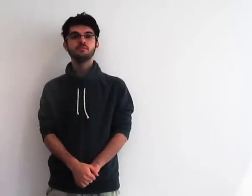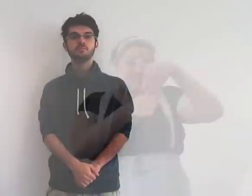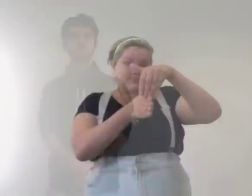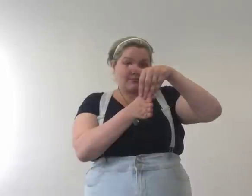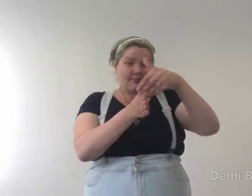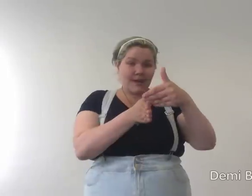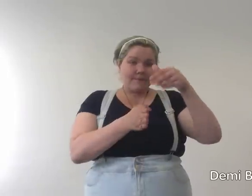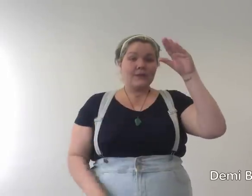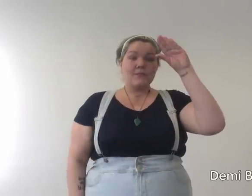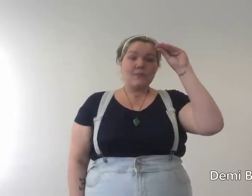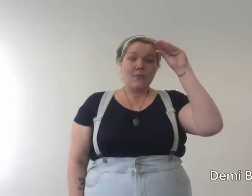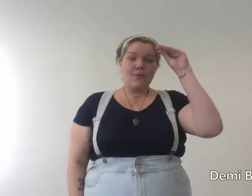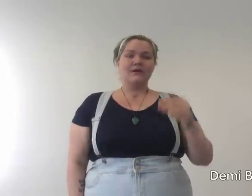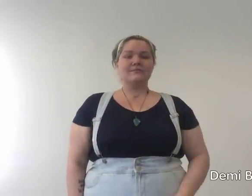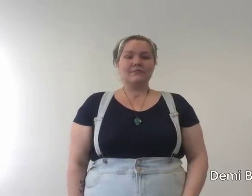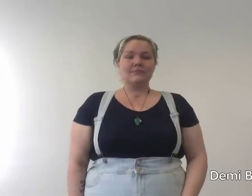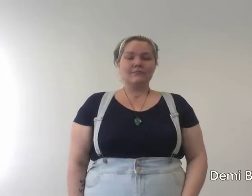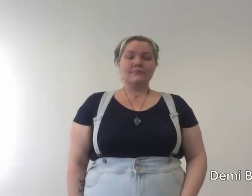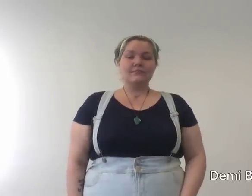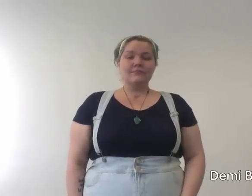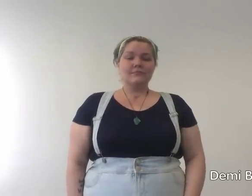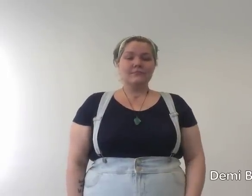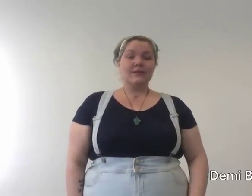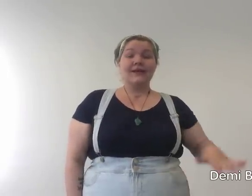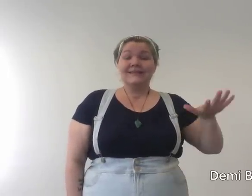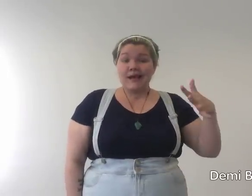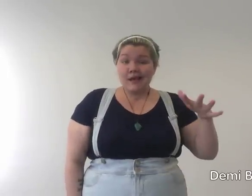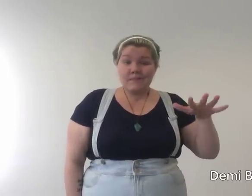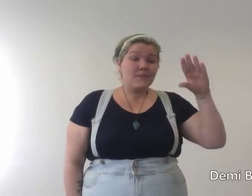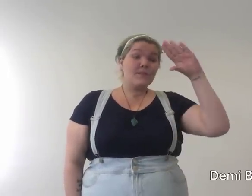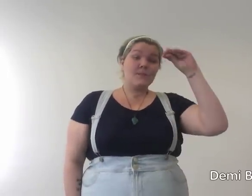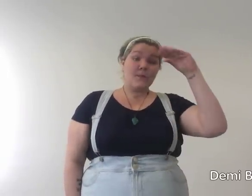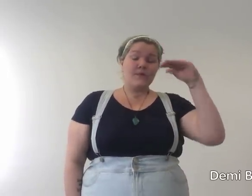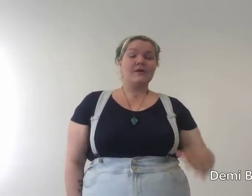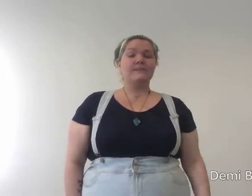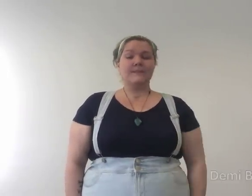DEMIBOY